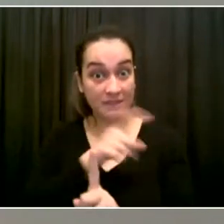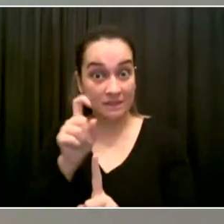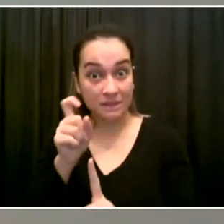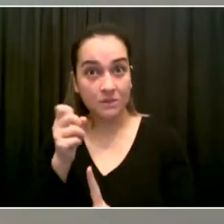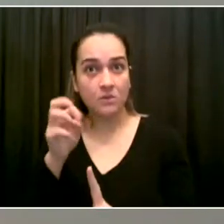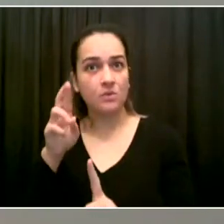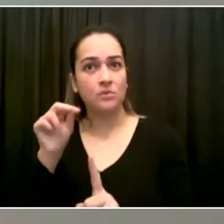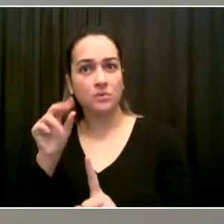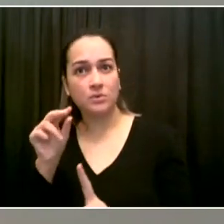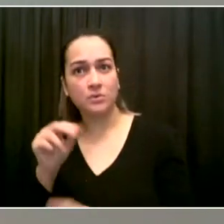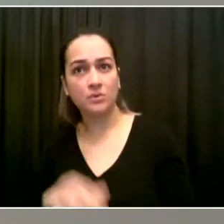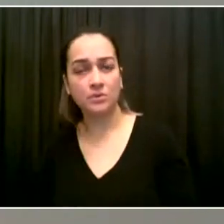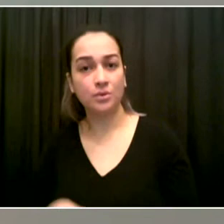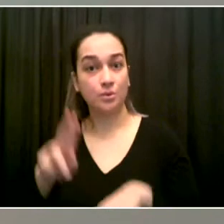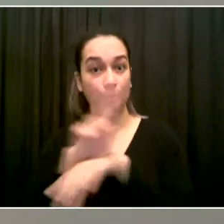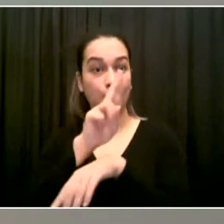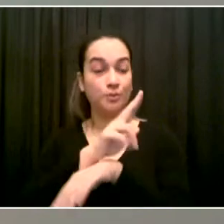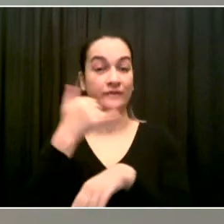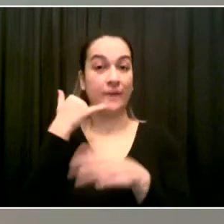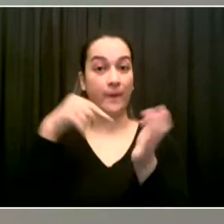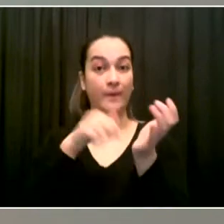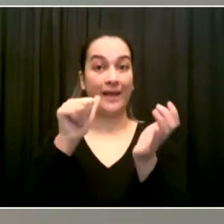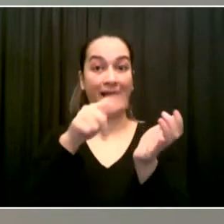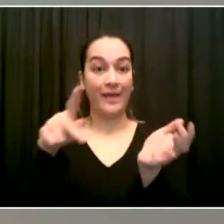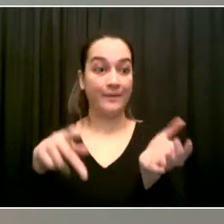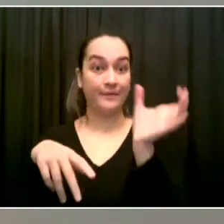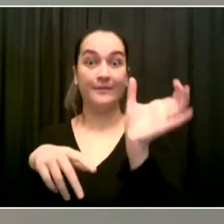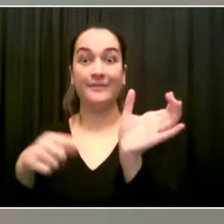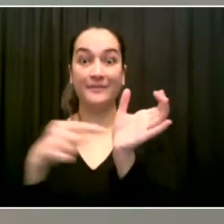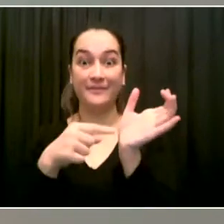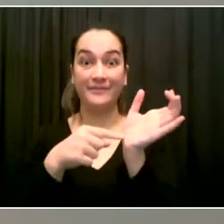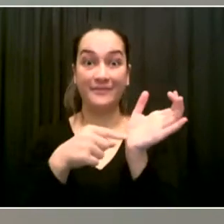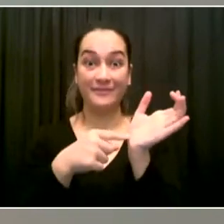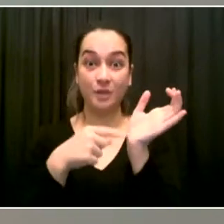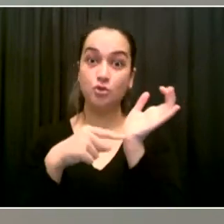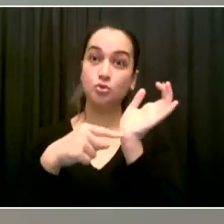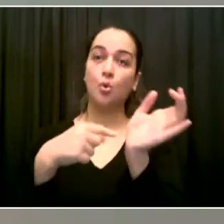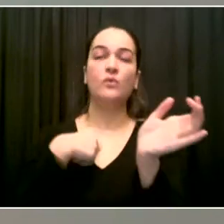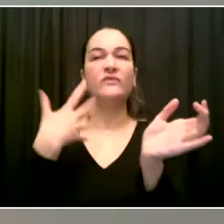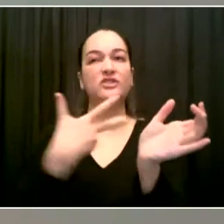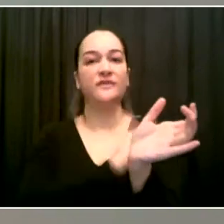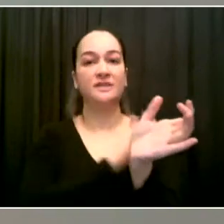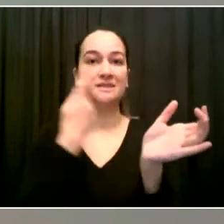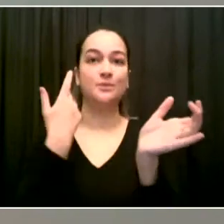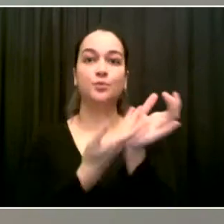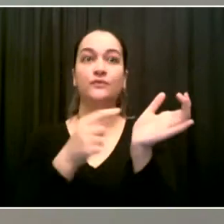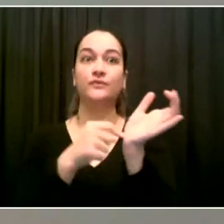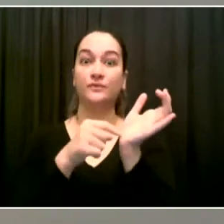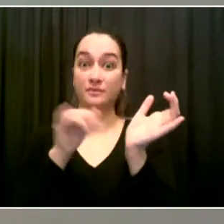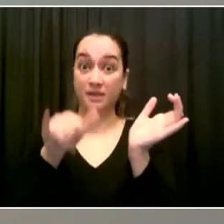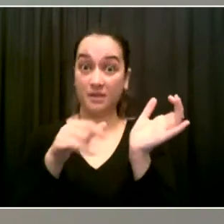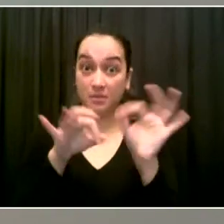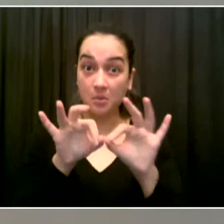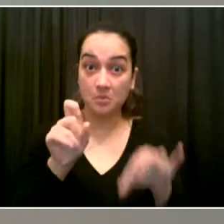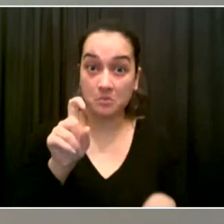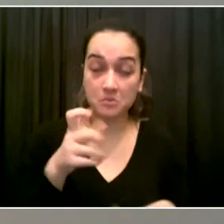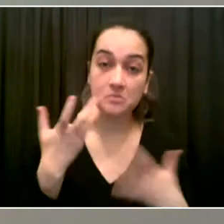EVENTS IN THE BEST WAY TO HAVE THAT PROOF OF VACCINATION WOULD BE TO HAVE IT DIGITIZED HH IS SON QUITE SIMPLY MUCH EASIER TO VVIERFY VACCINATIONN